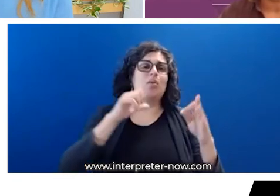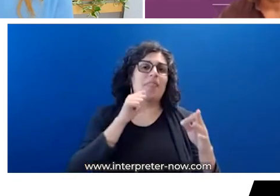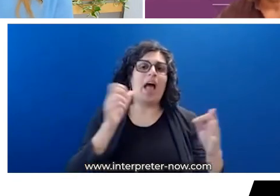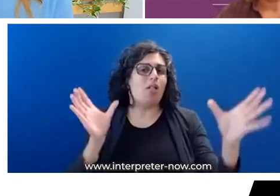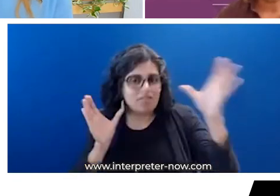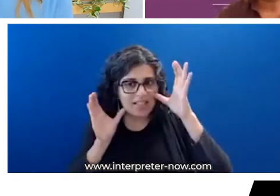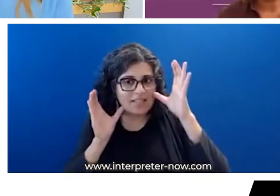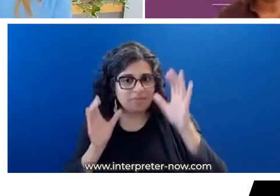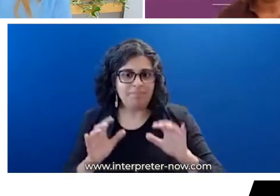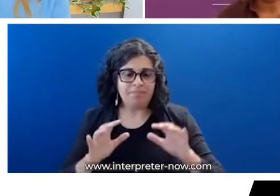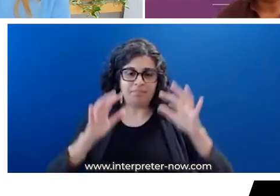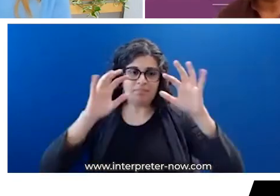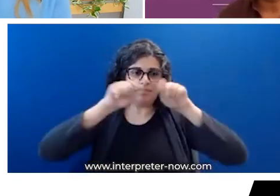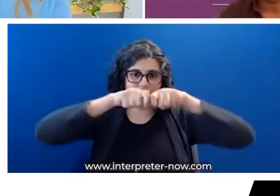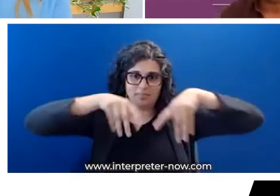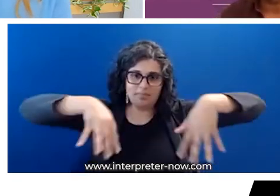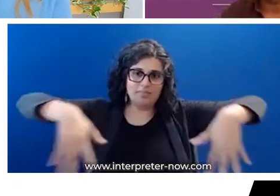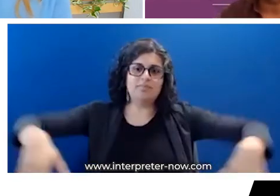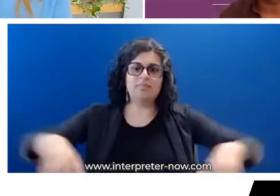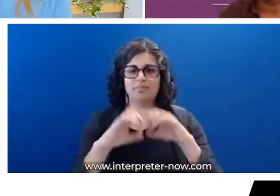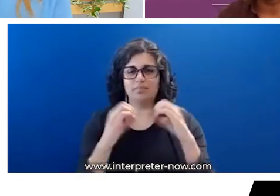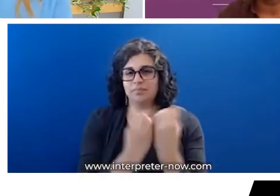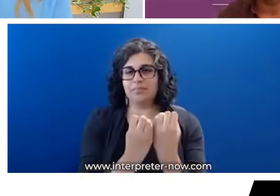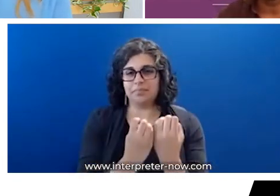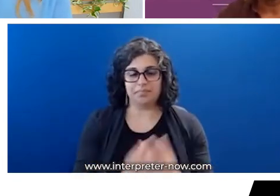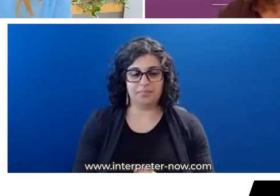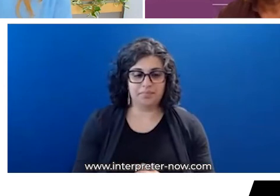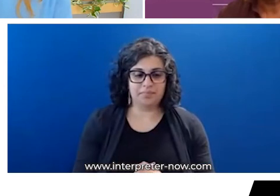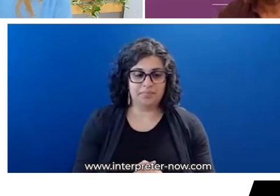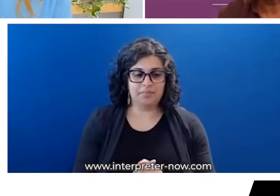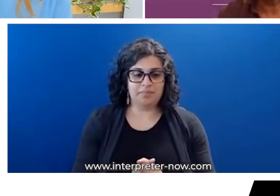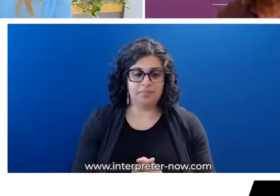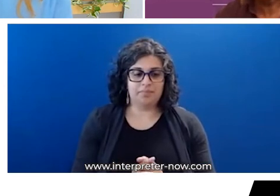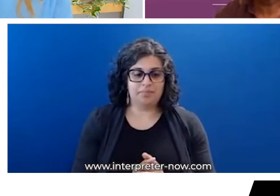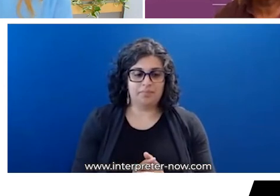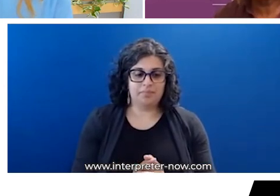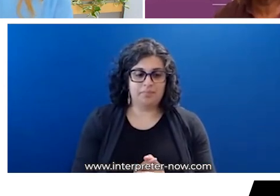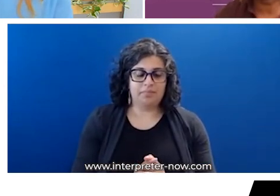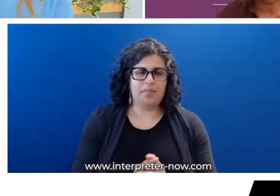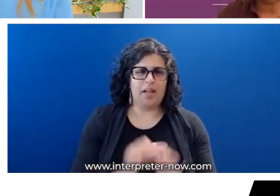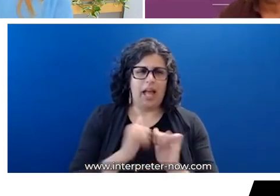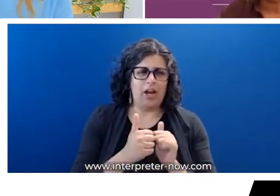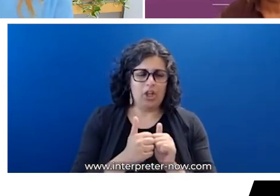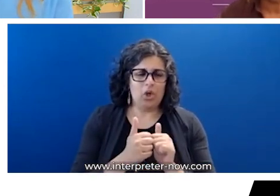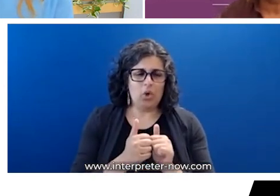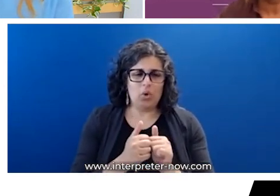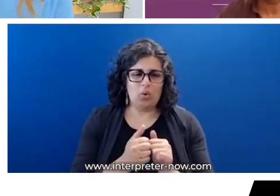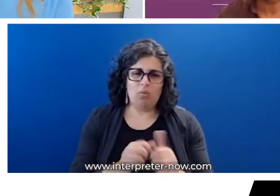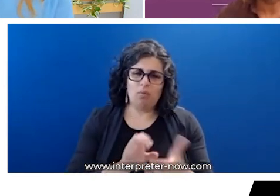throughout other layers of the organization. And so, you know, how can you invest in the well-being and the treatment of others, you